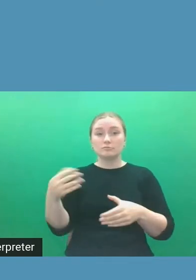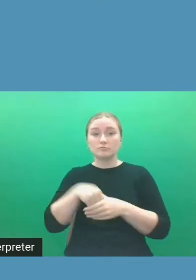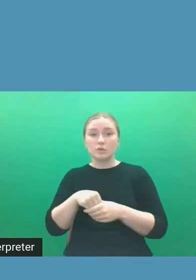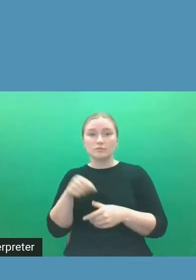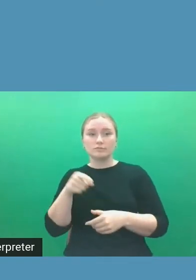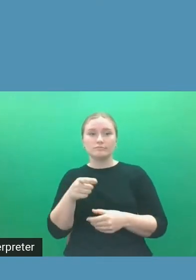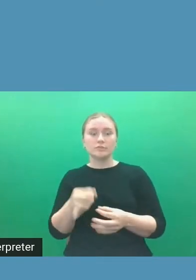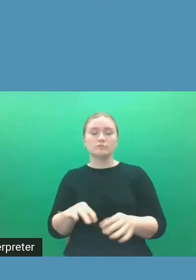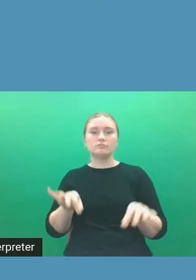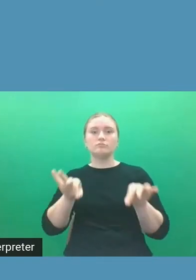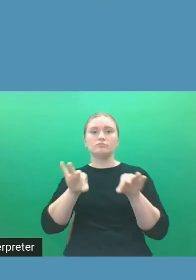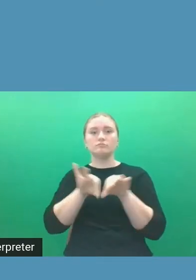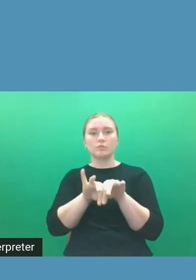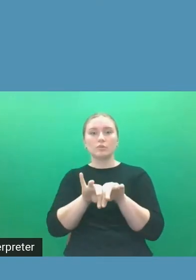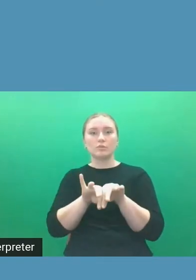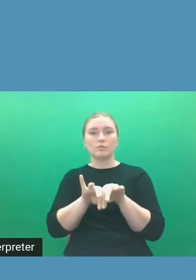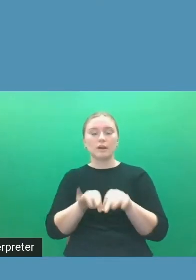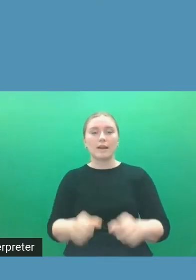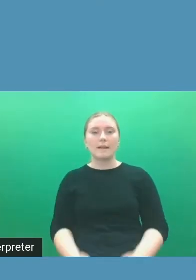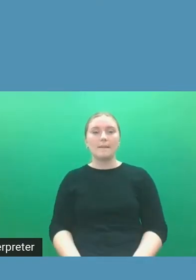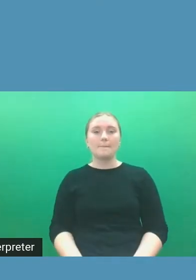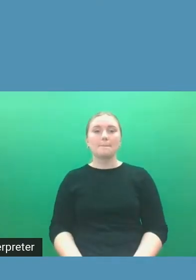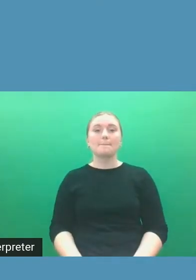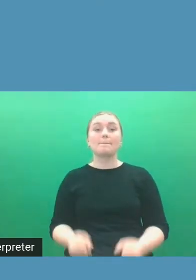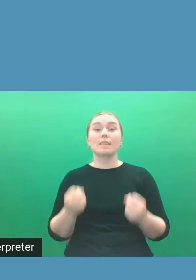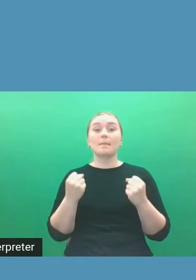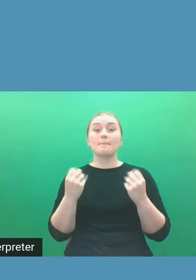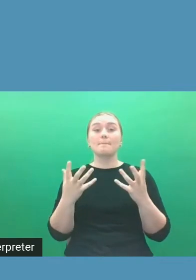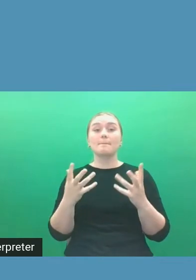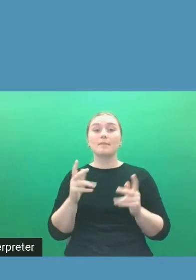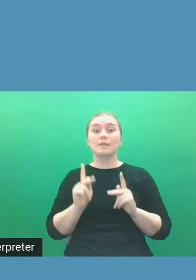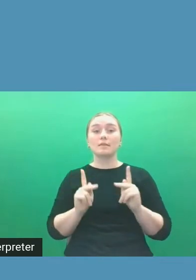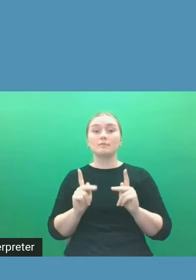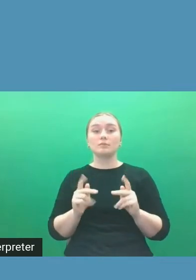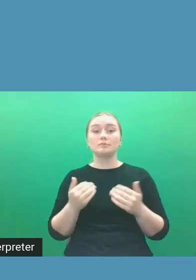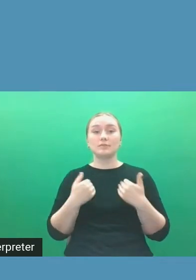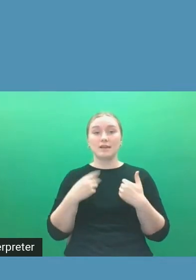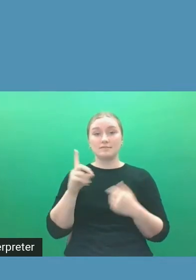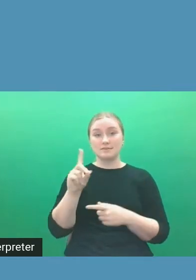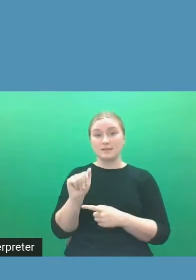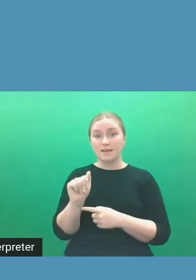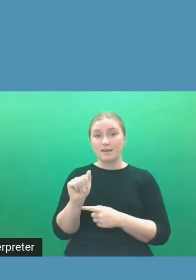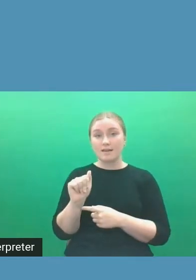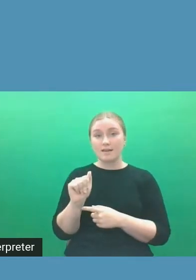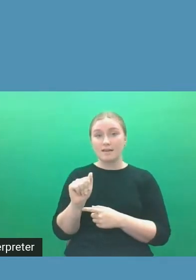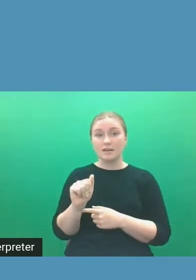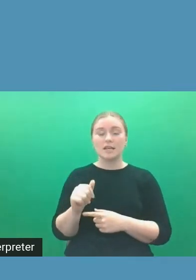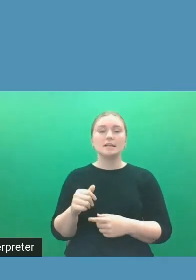the interaction between persons with impairments or disabilities and attitudinal, environmental,